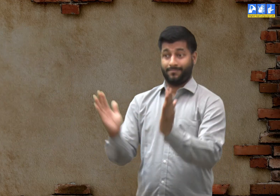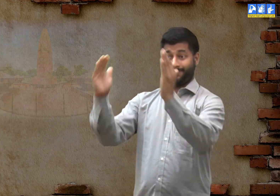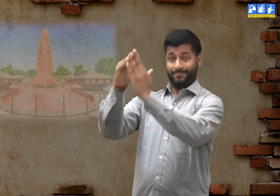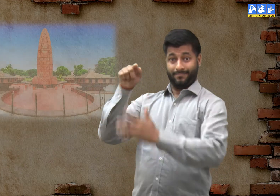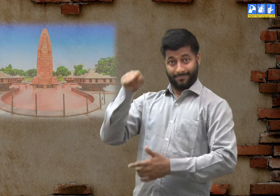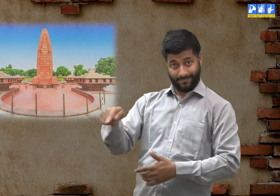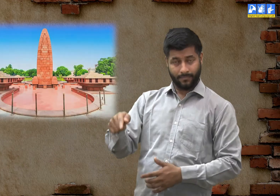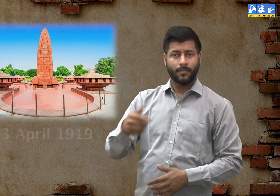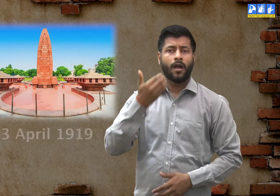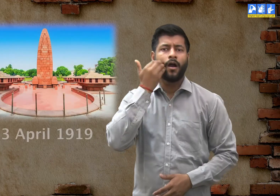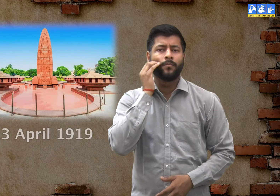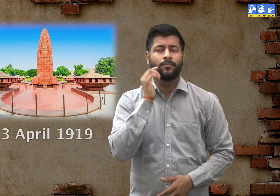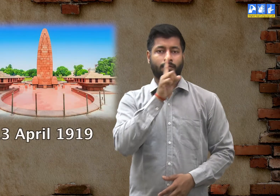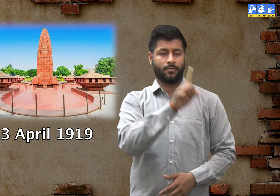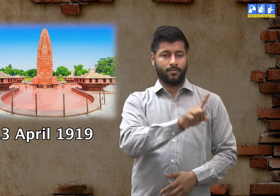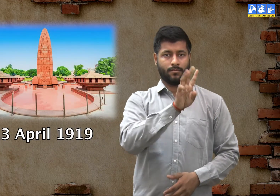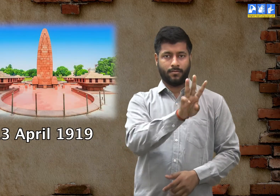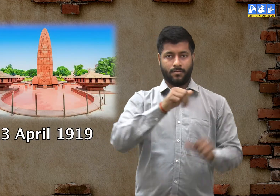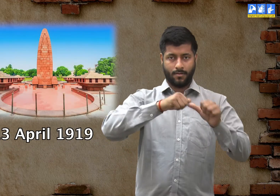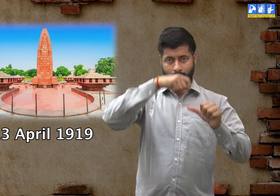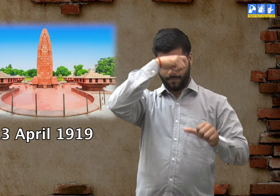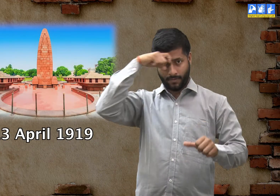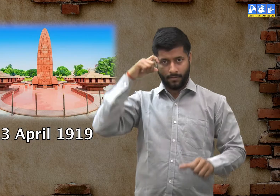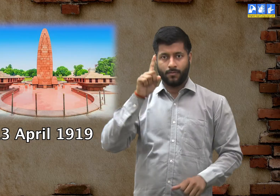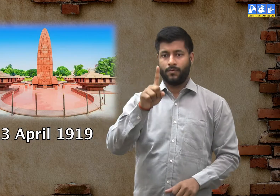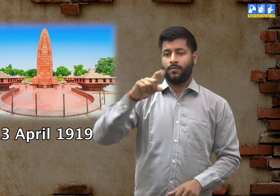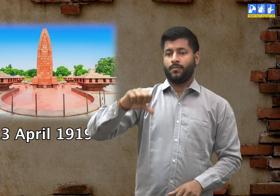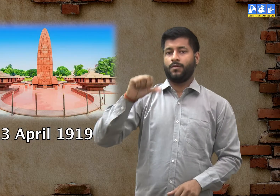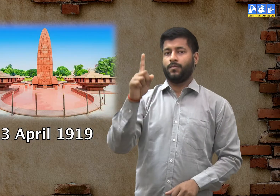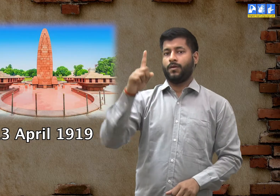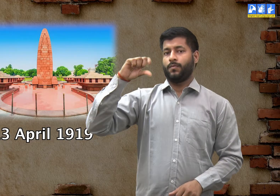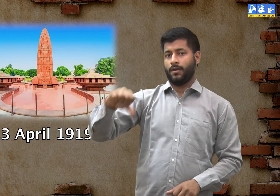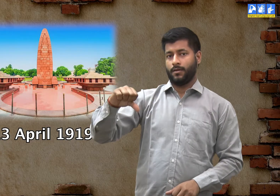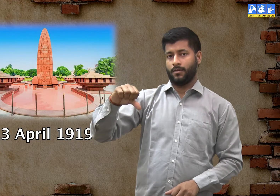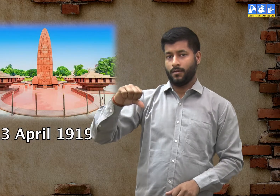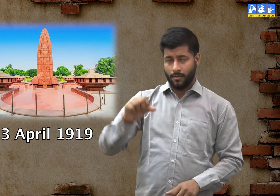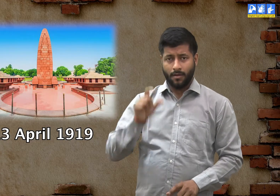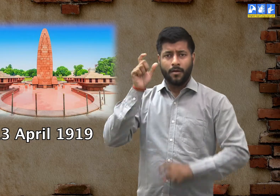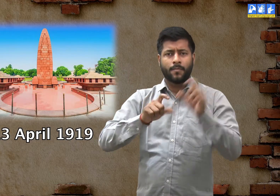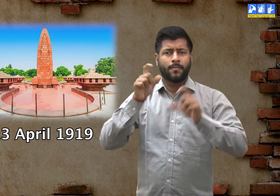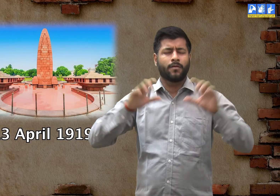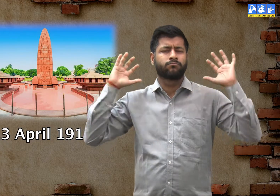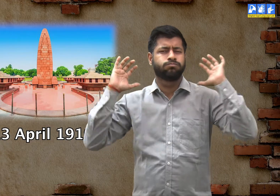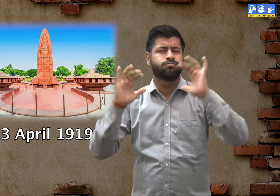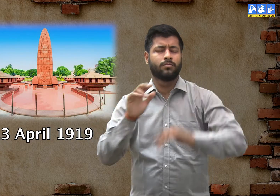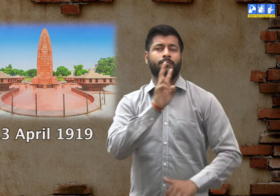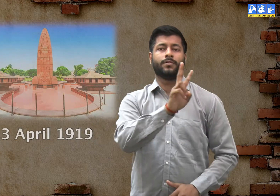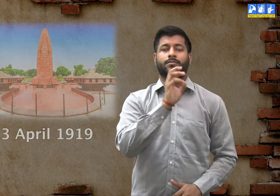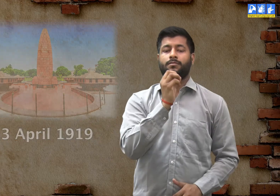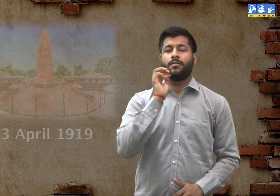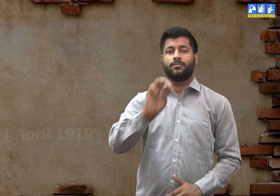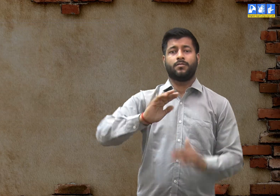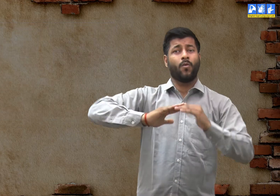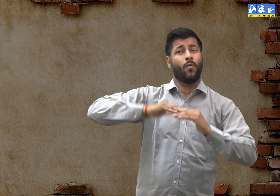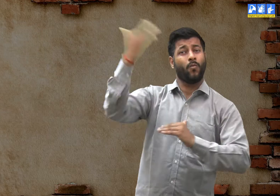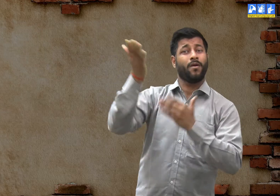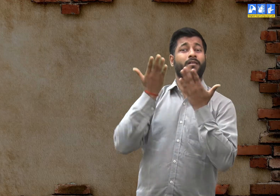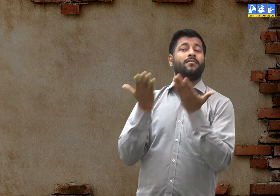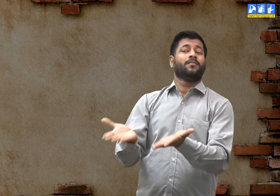On 13 April 1919, nearly twenty thousand people gathered at Jallianwala Bagh for the celebration of Baisakhi